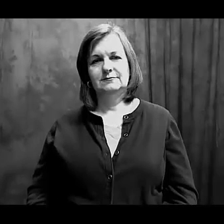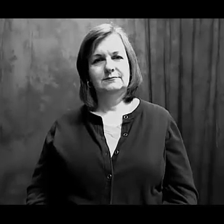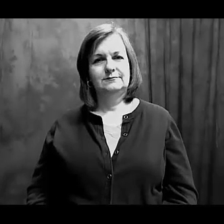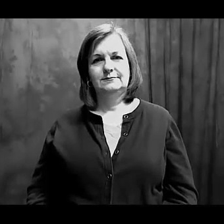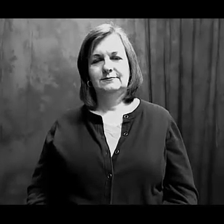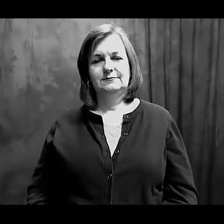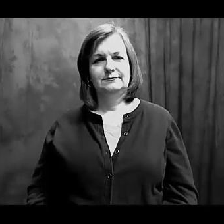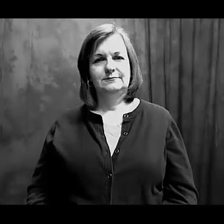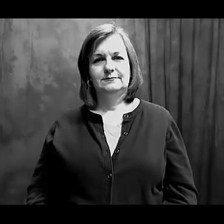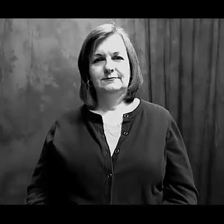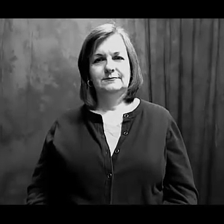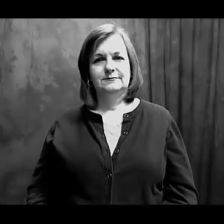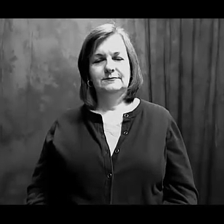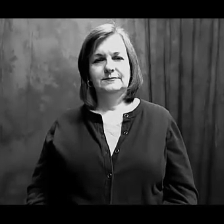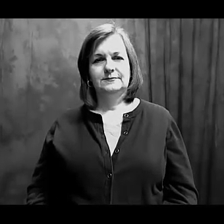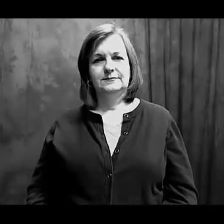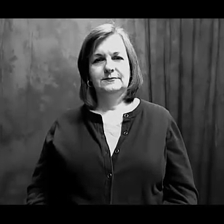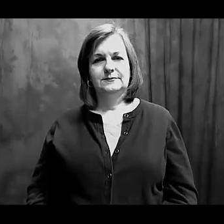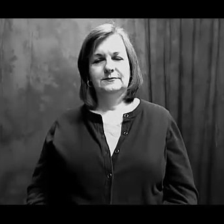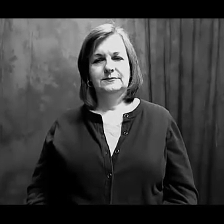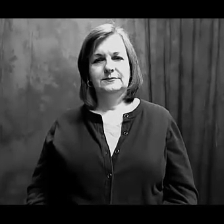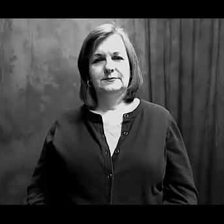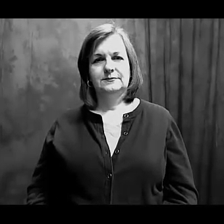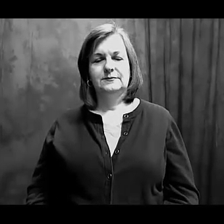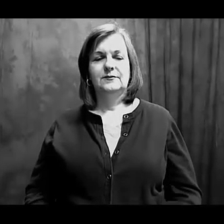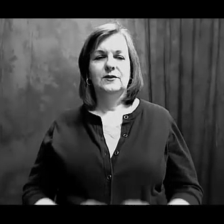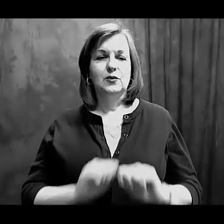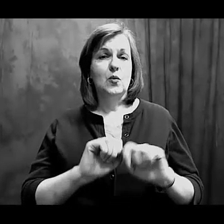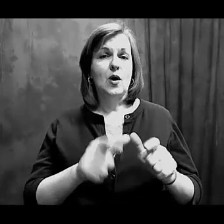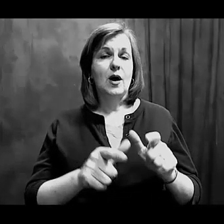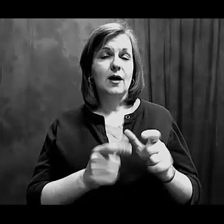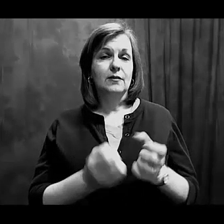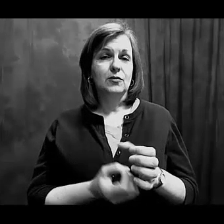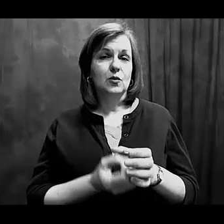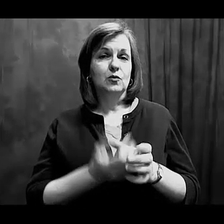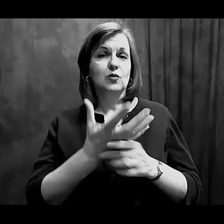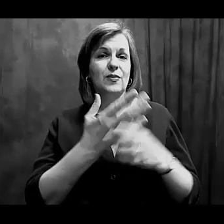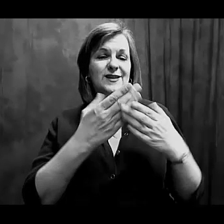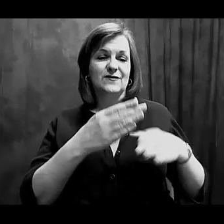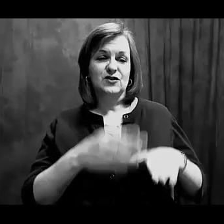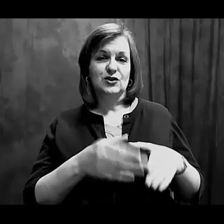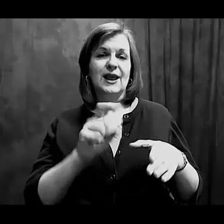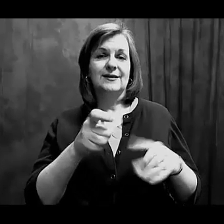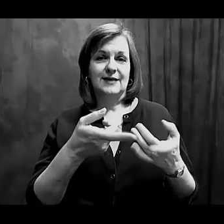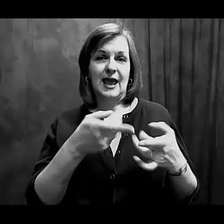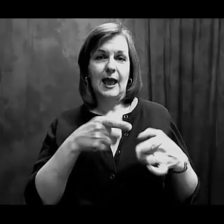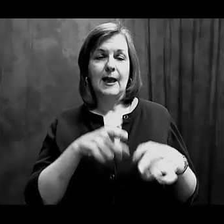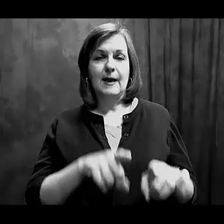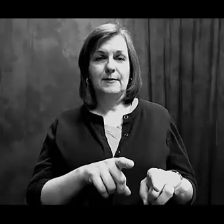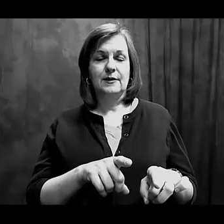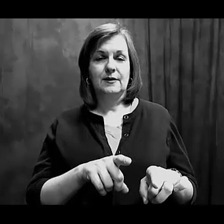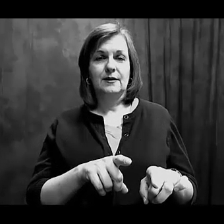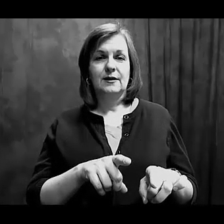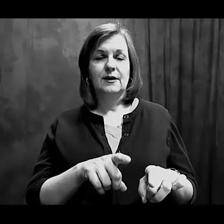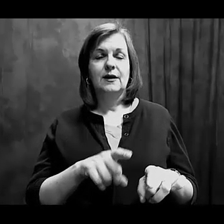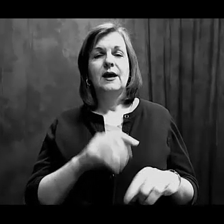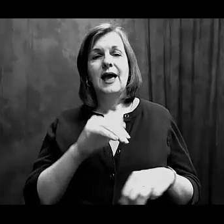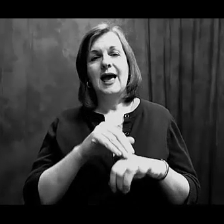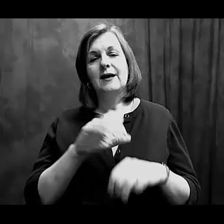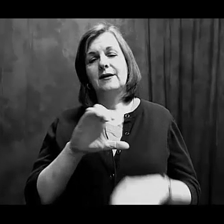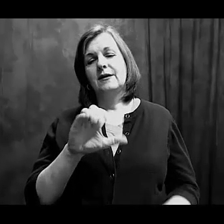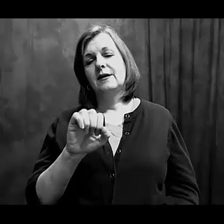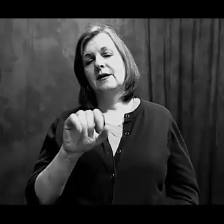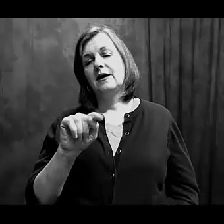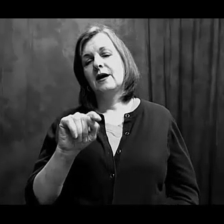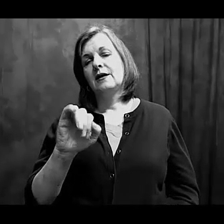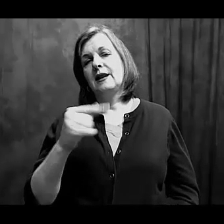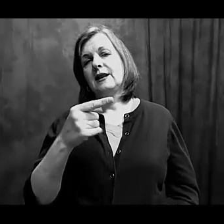known as osteocytes